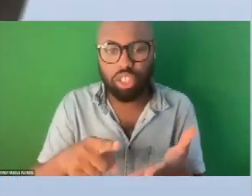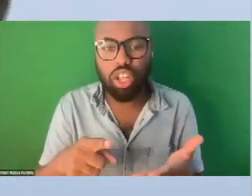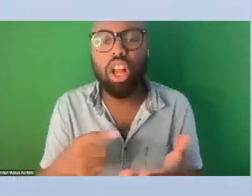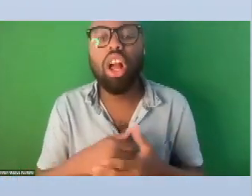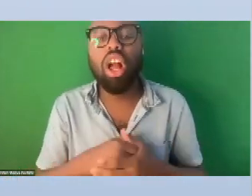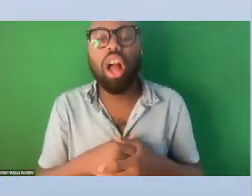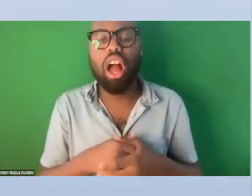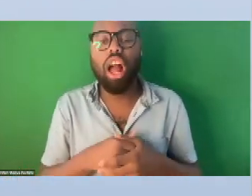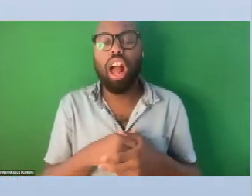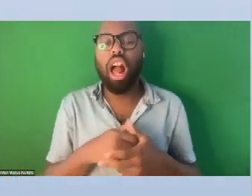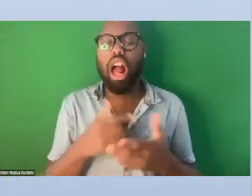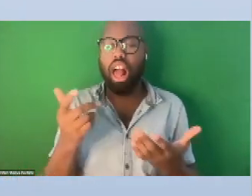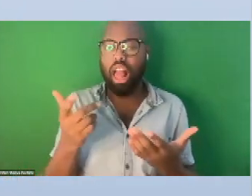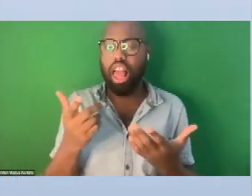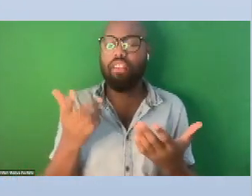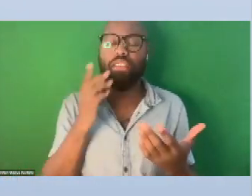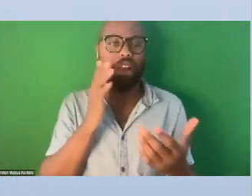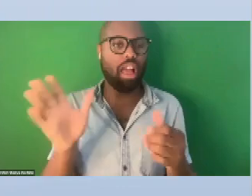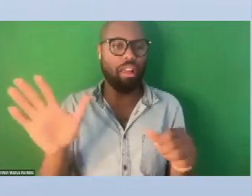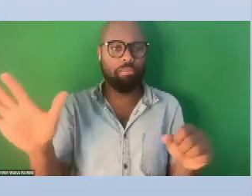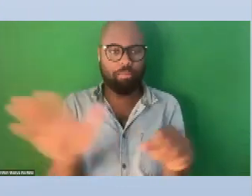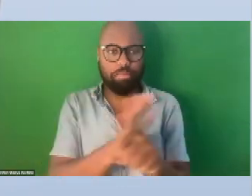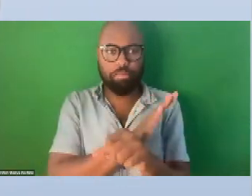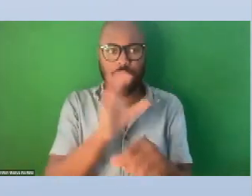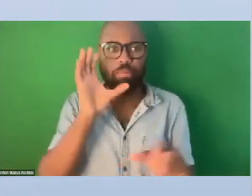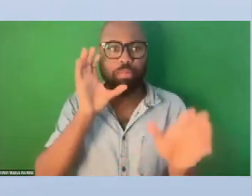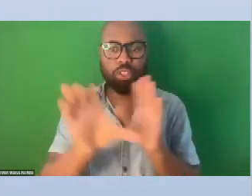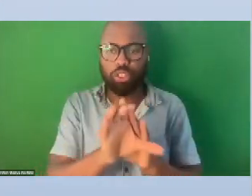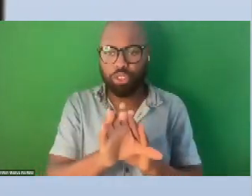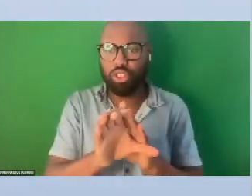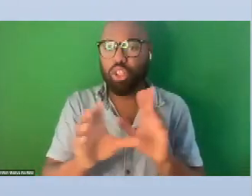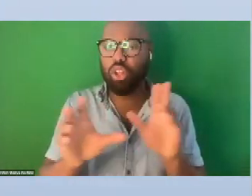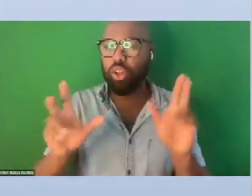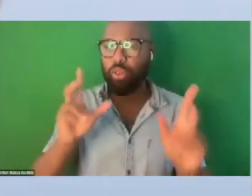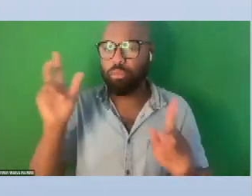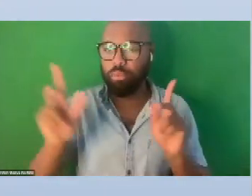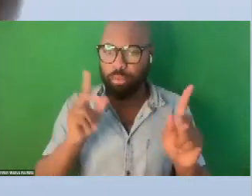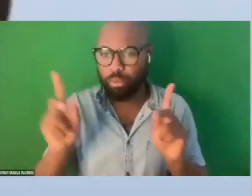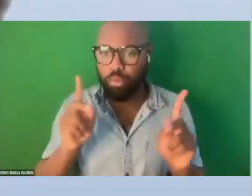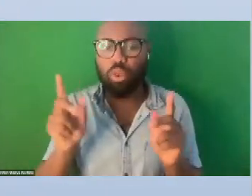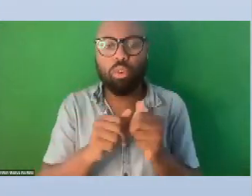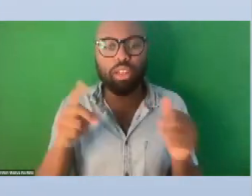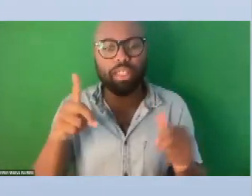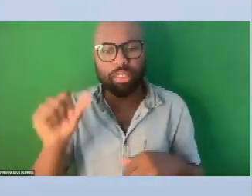a complete picture of the lives of people with significant disabilities living in the community.